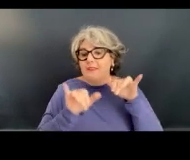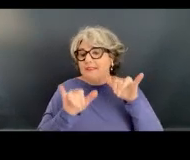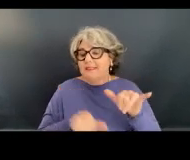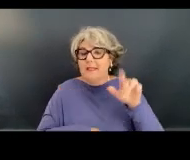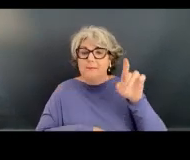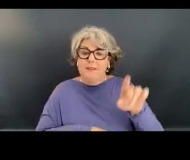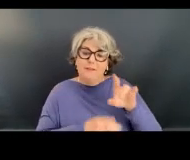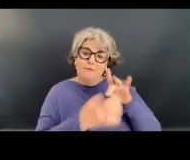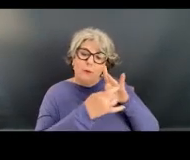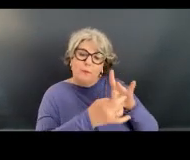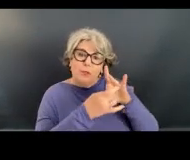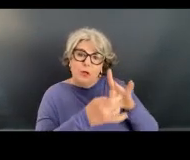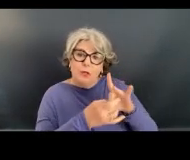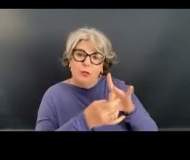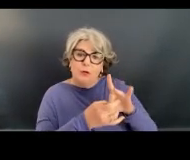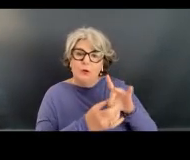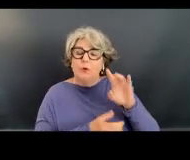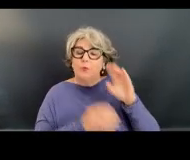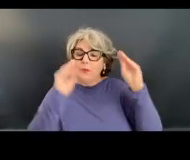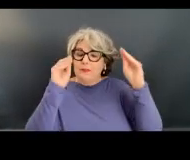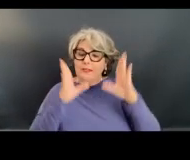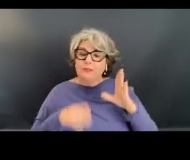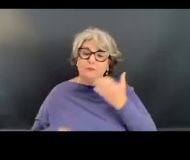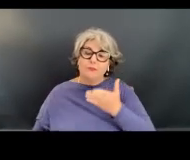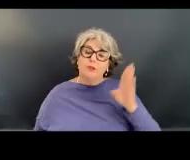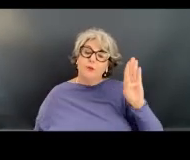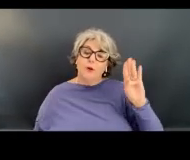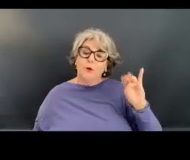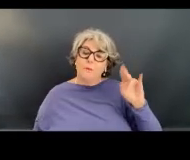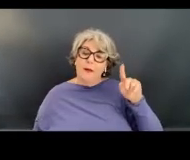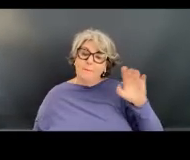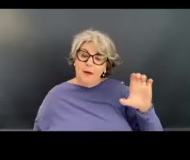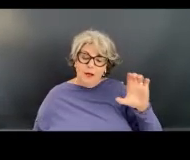belonging among BIPOC teachers and also how impactful a teacher